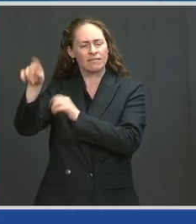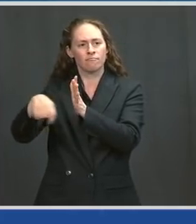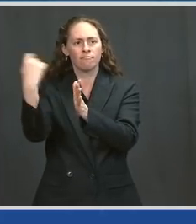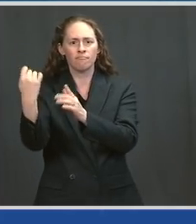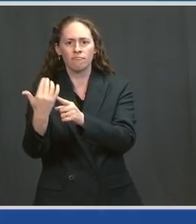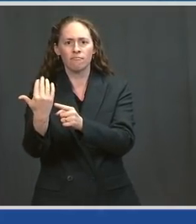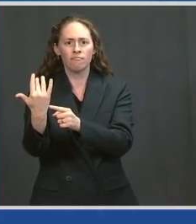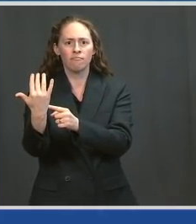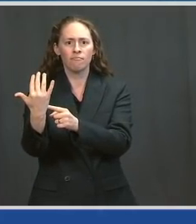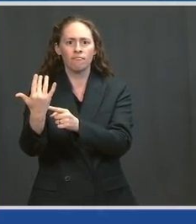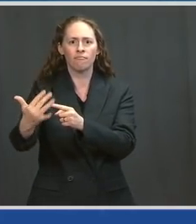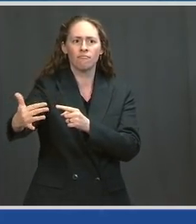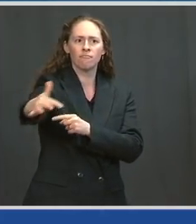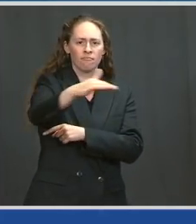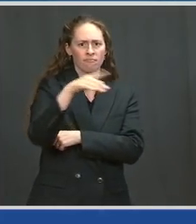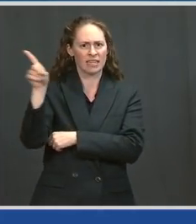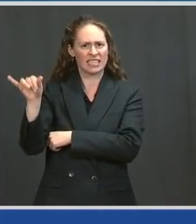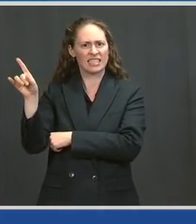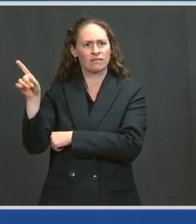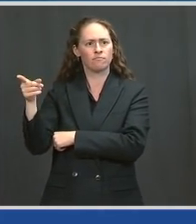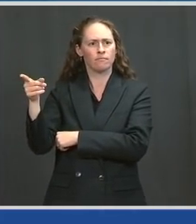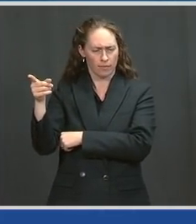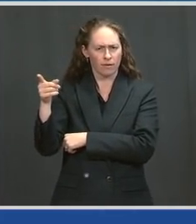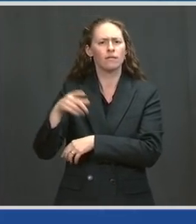and lynching a black teenager named Dick Roland.